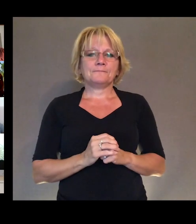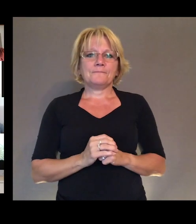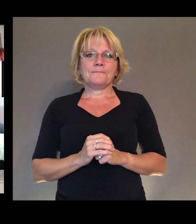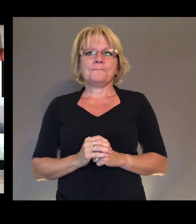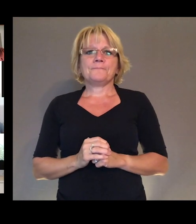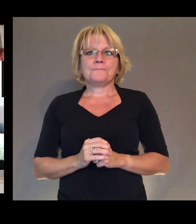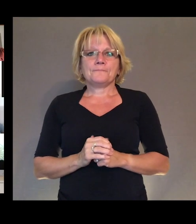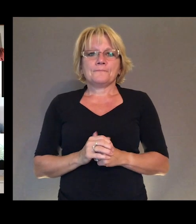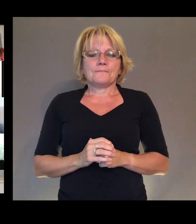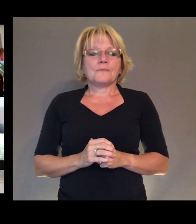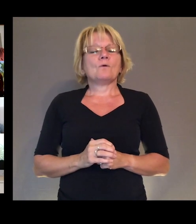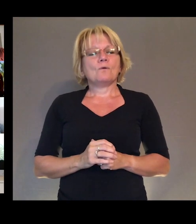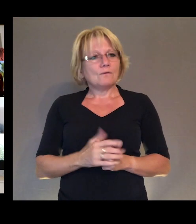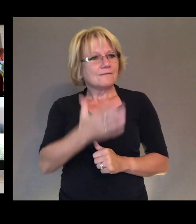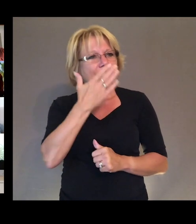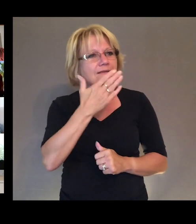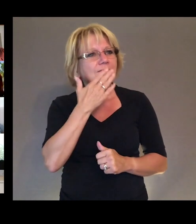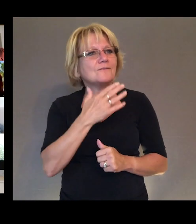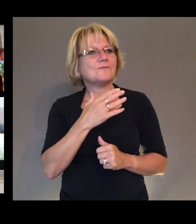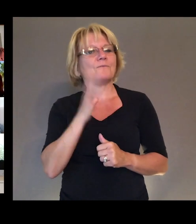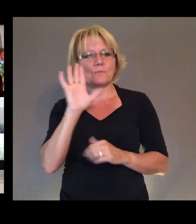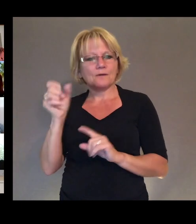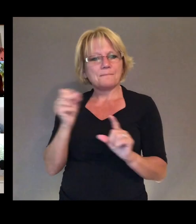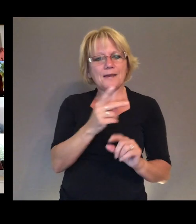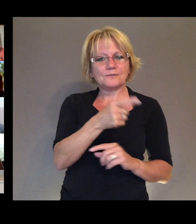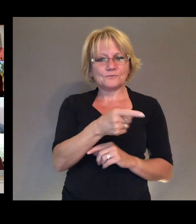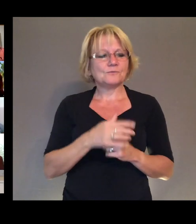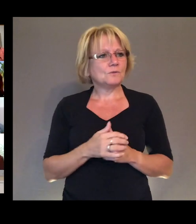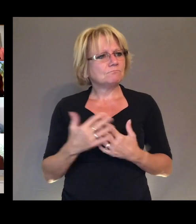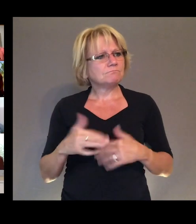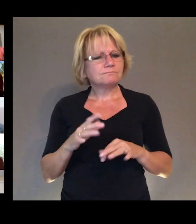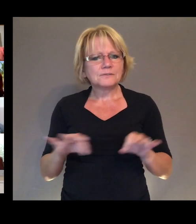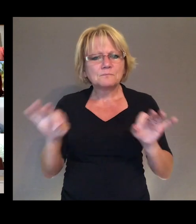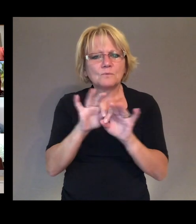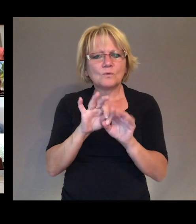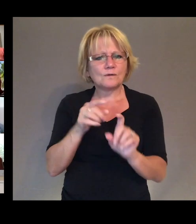Thank you so much for that and we'll get back to you. And that's an extremely important, as you know, as we're going through some of the things